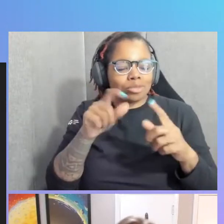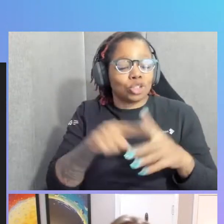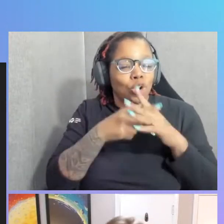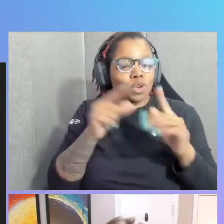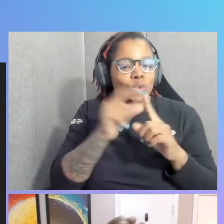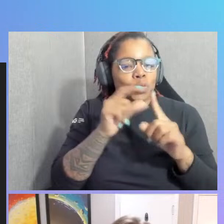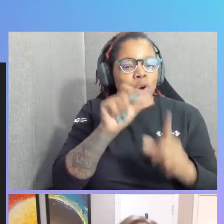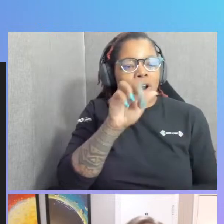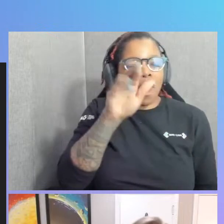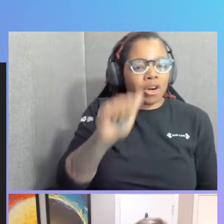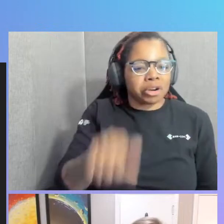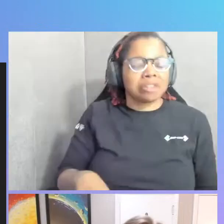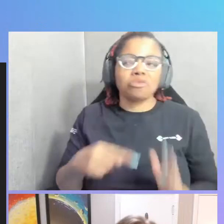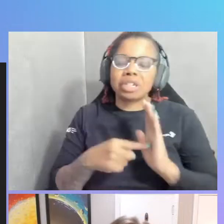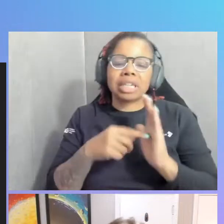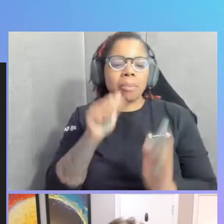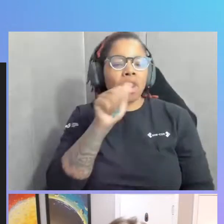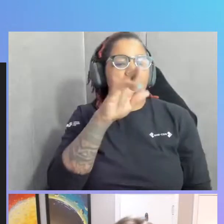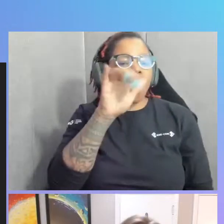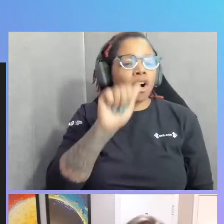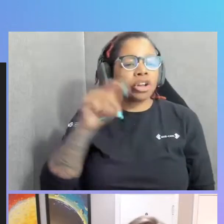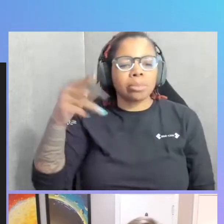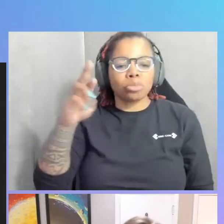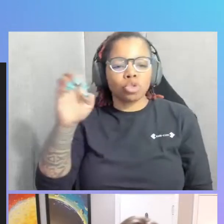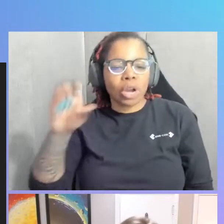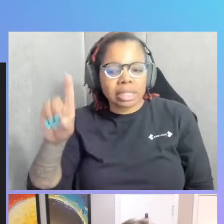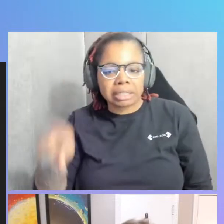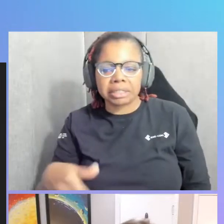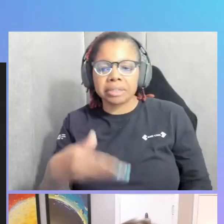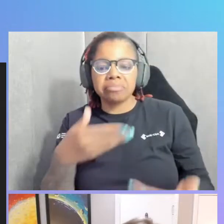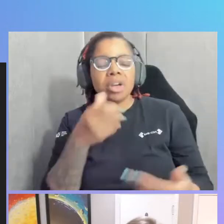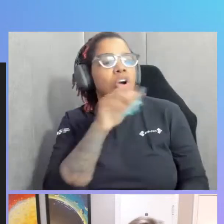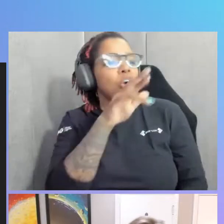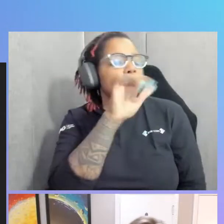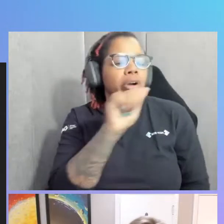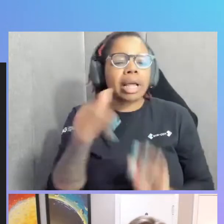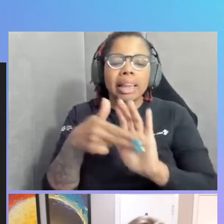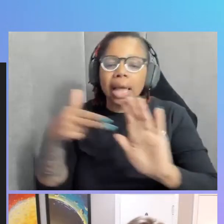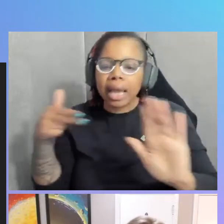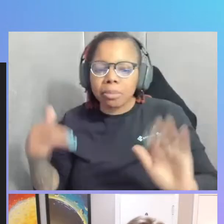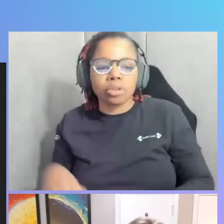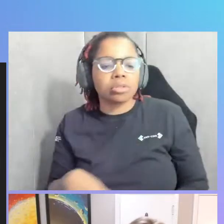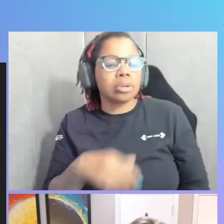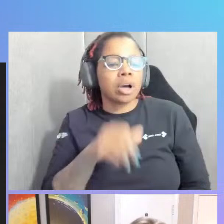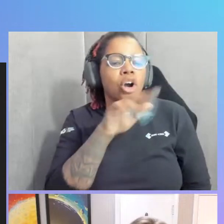pressed aria, label aria